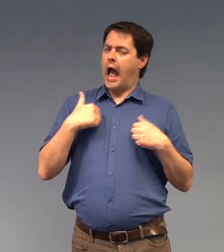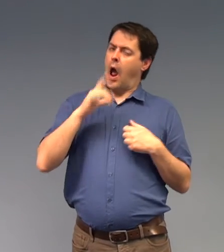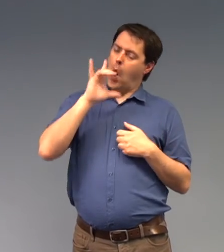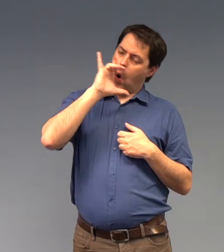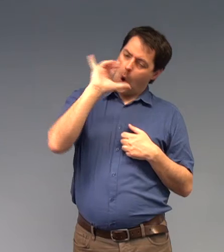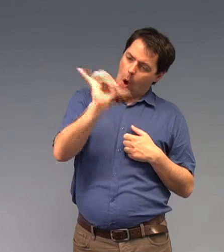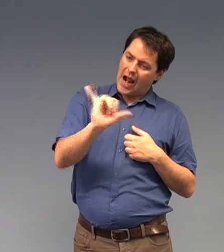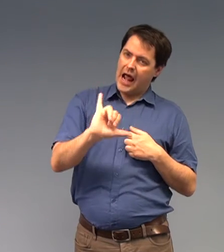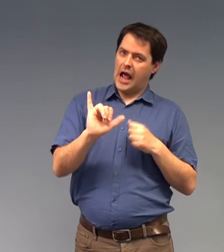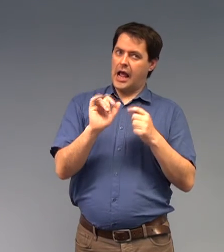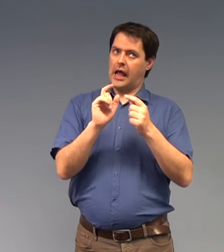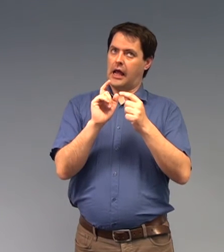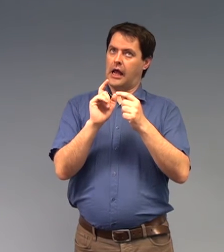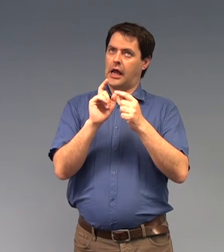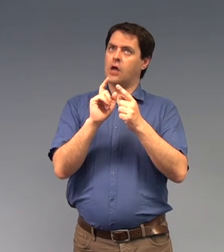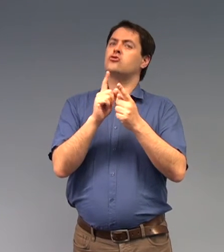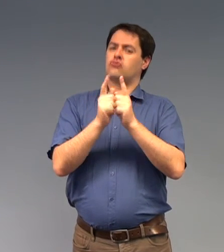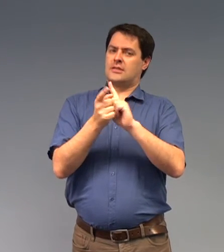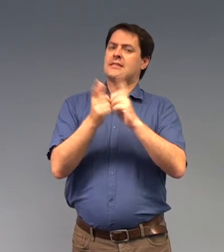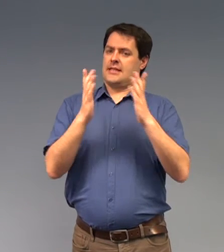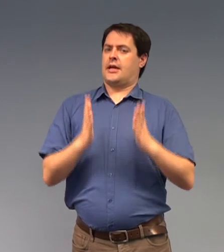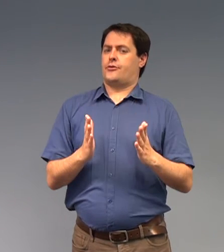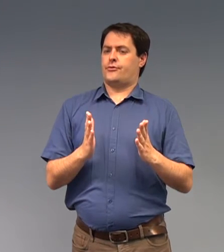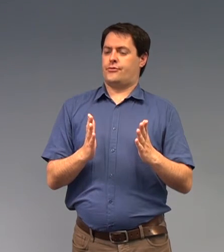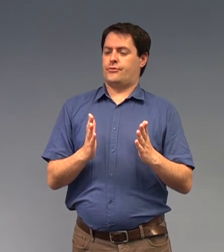and could happen in other spoken languages as well.